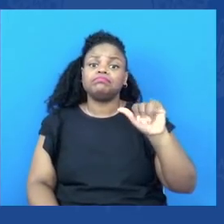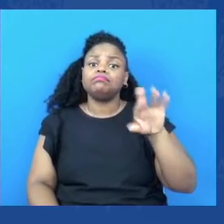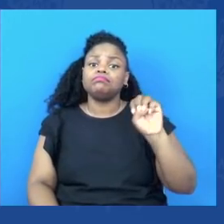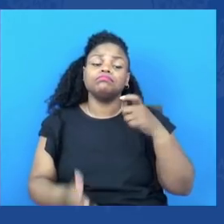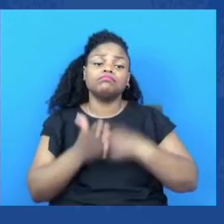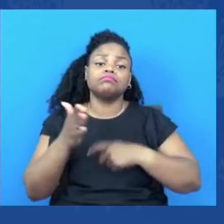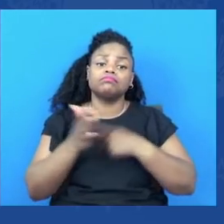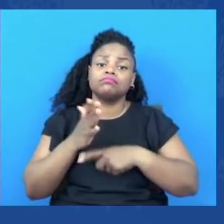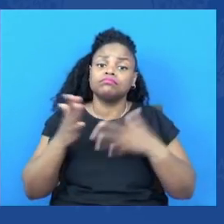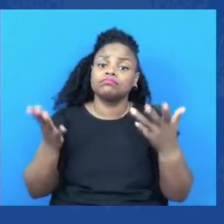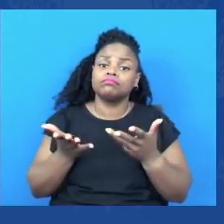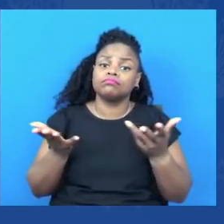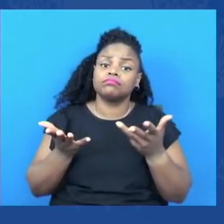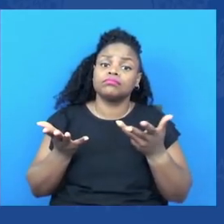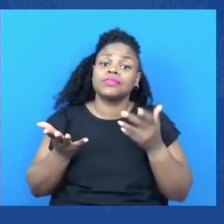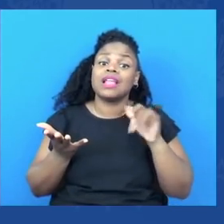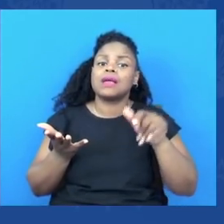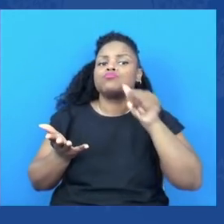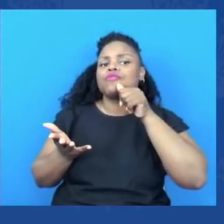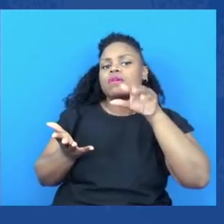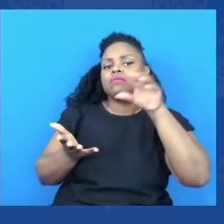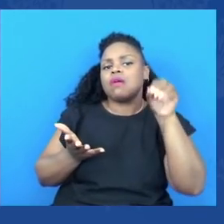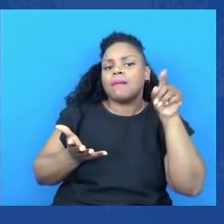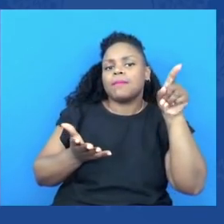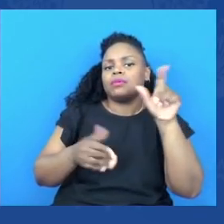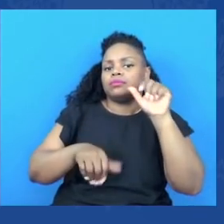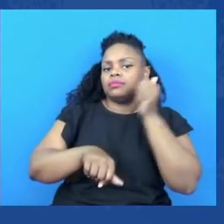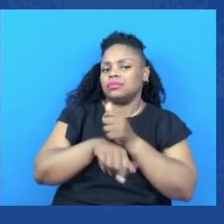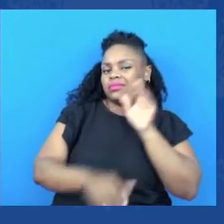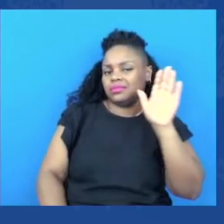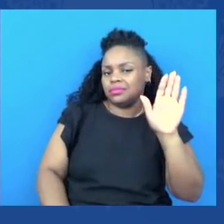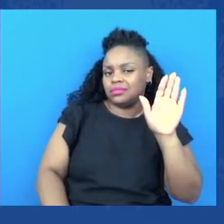then it would reduce the cost of employer-based health insurance coverage.